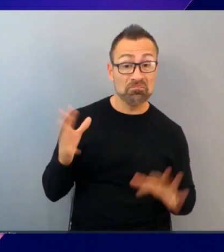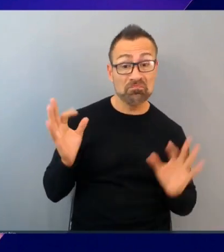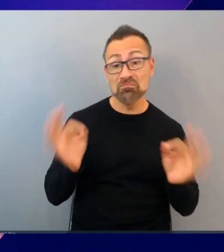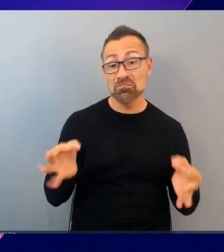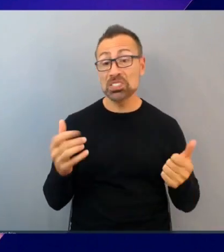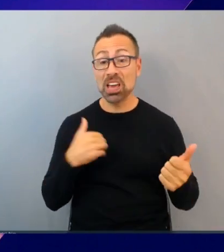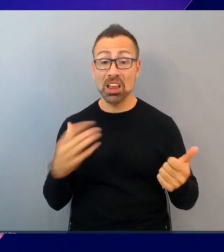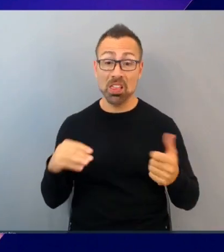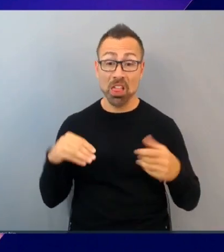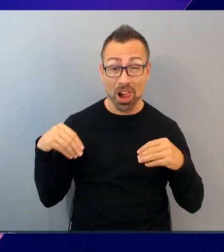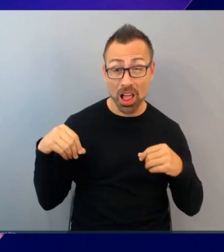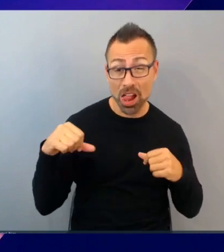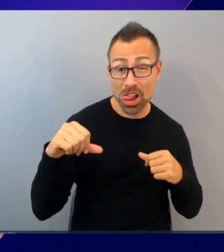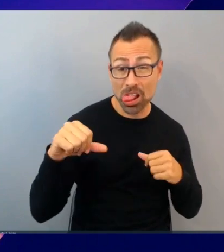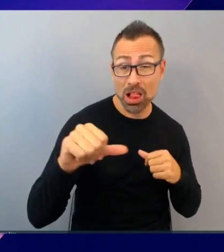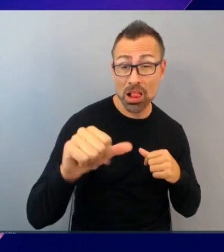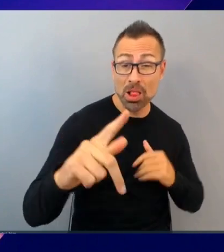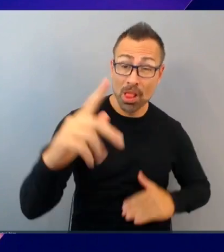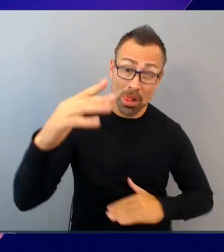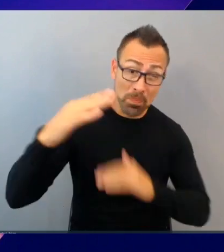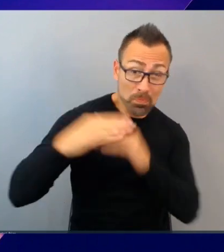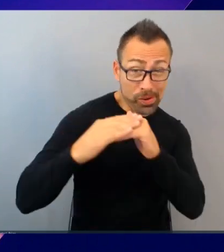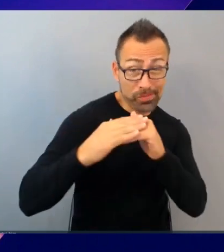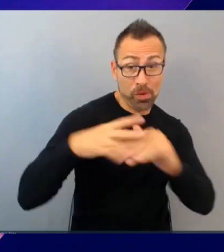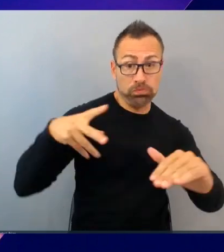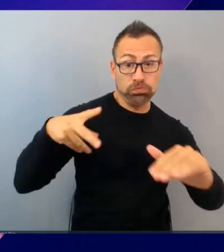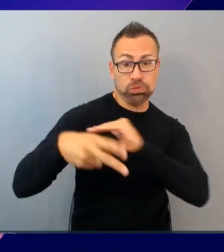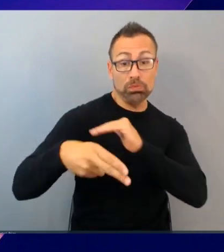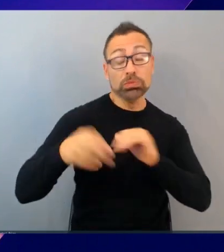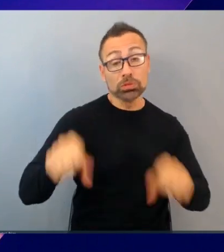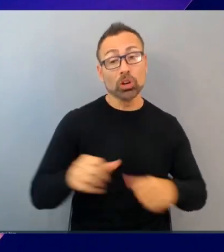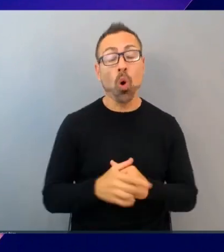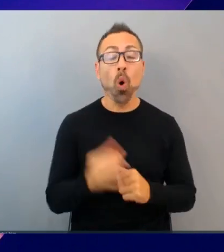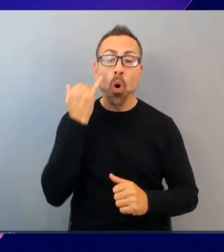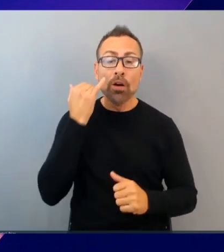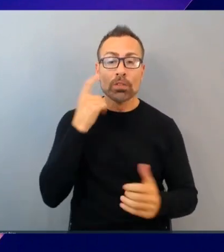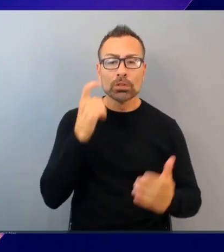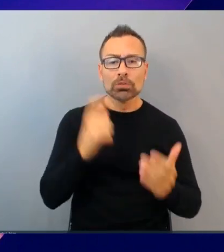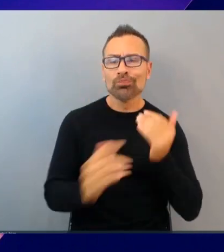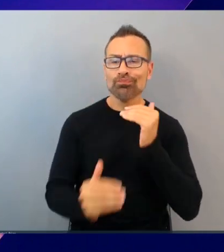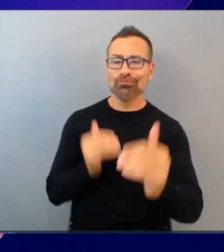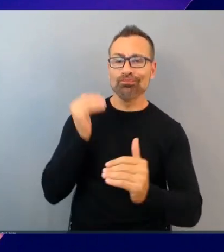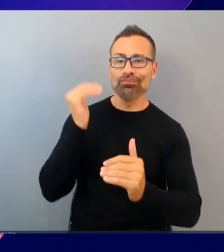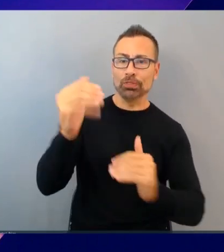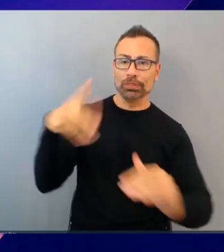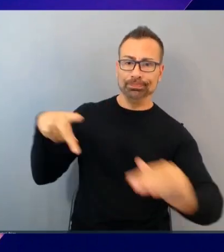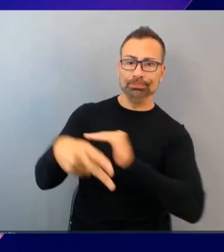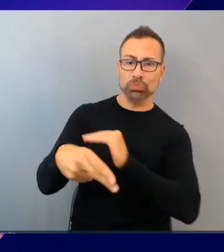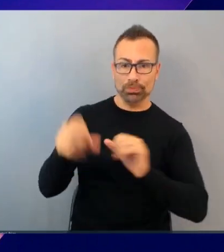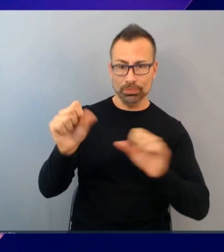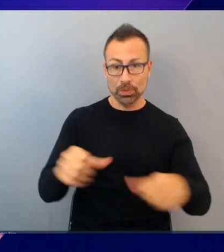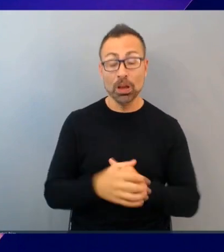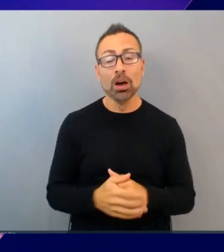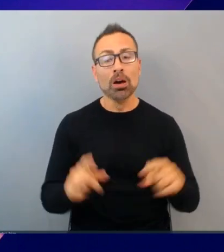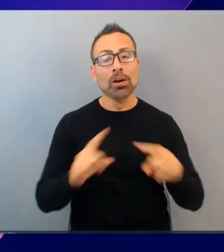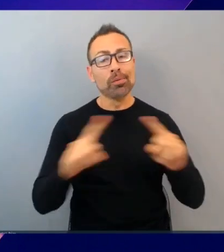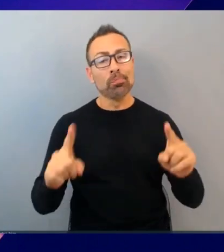and they wanted to cut it off, or they were seeing some overages, they could stop it. That was great, but the number one feedback that we got is our customers wanted to forecast and say,